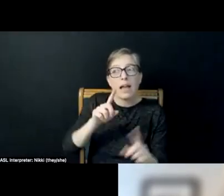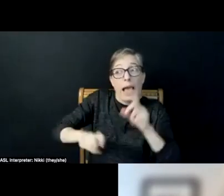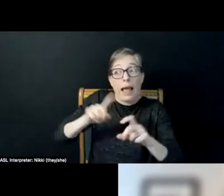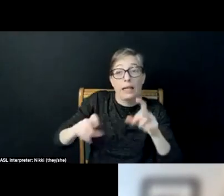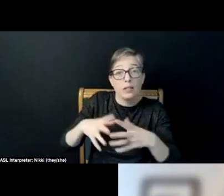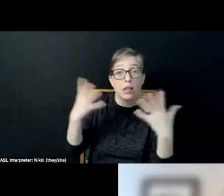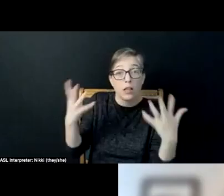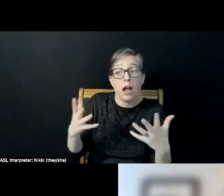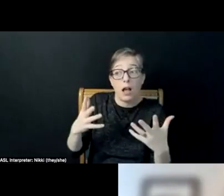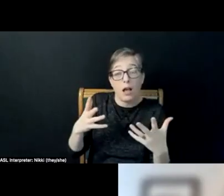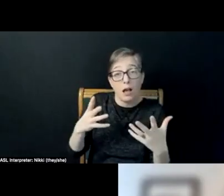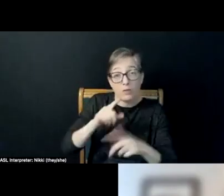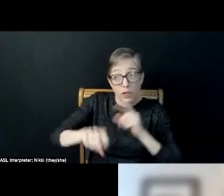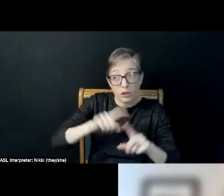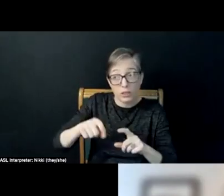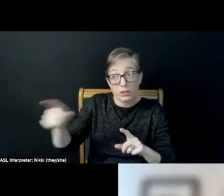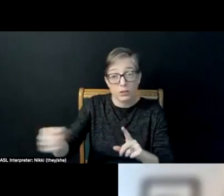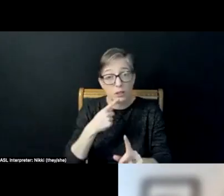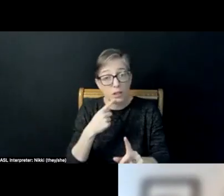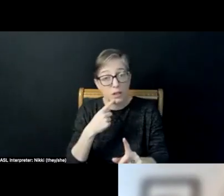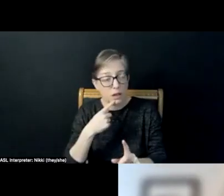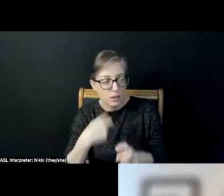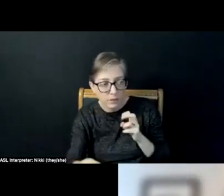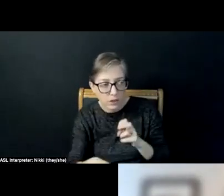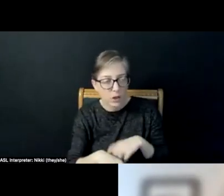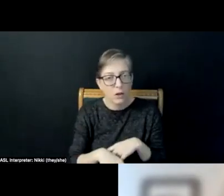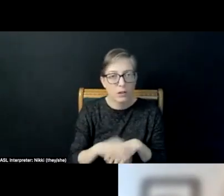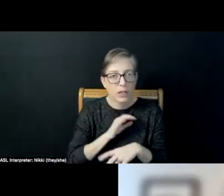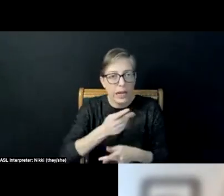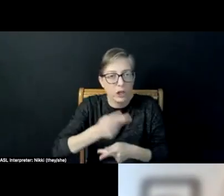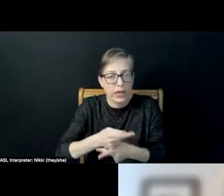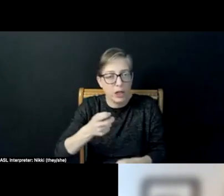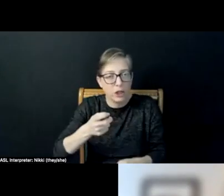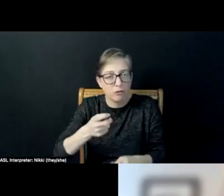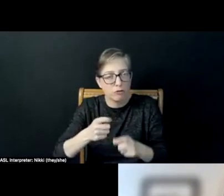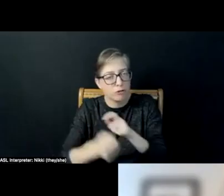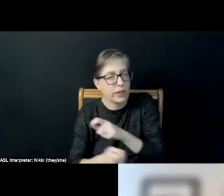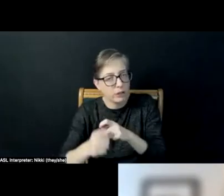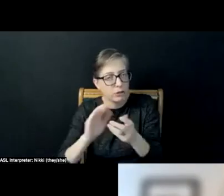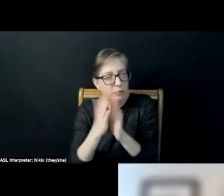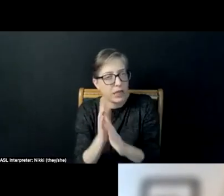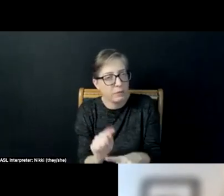All of a sudden the care we got was different. You just want to be the good patient and get the hell out